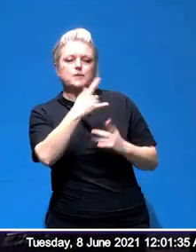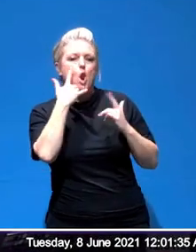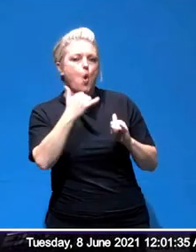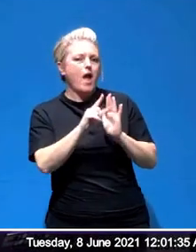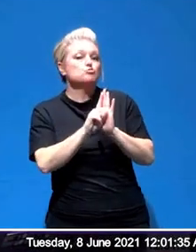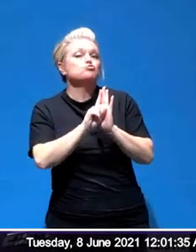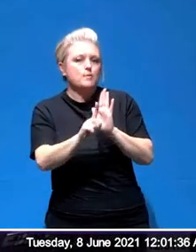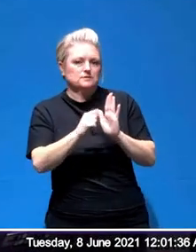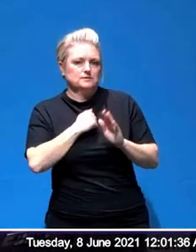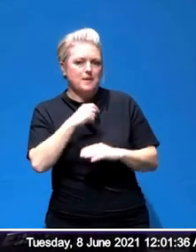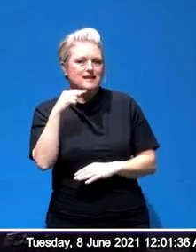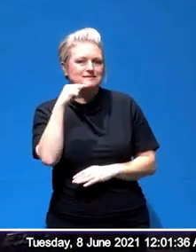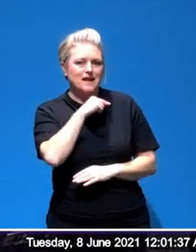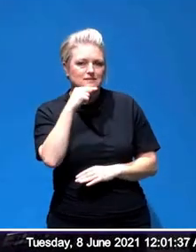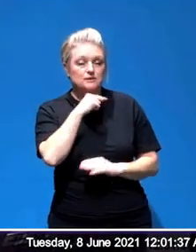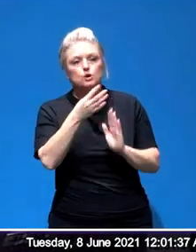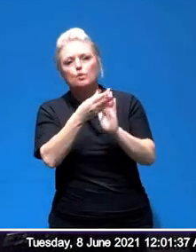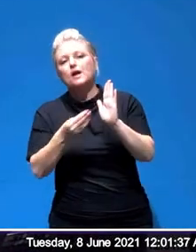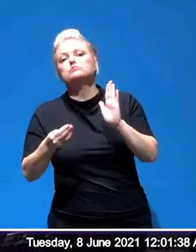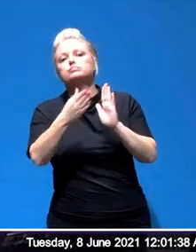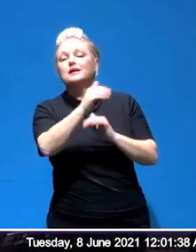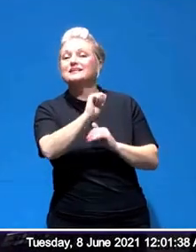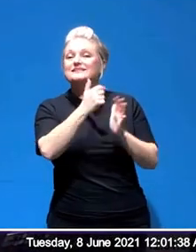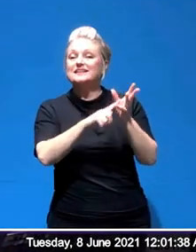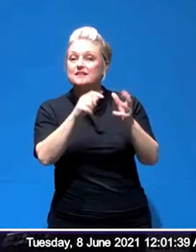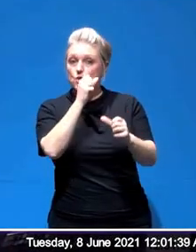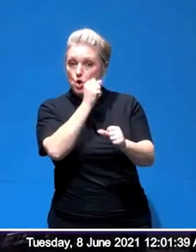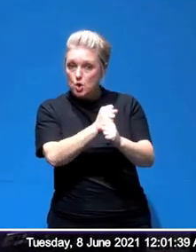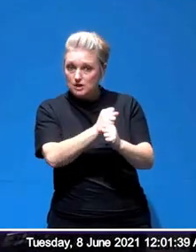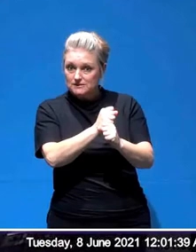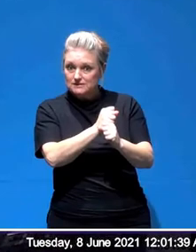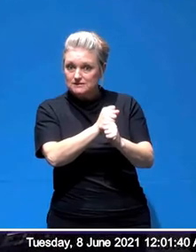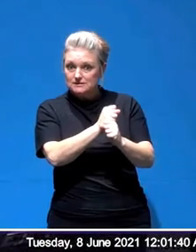The application was submitted on 6 August and that application is enclosed.